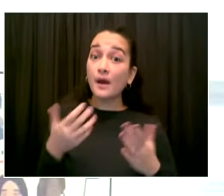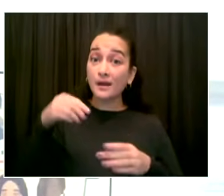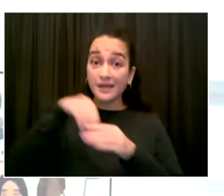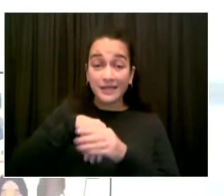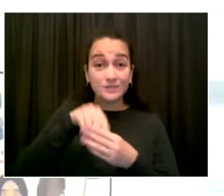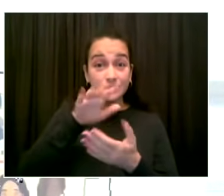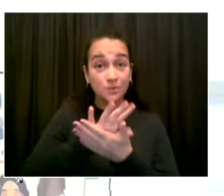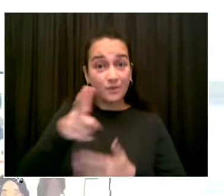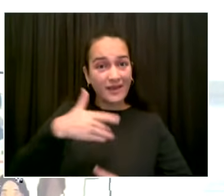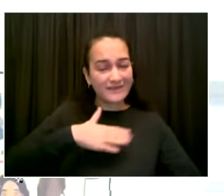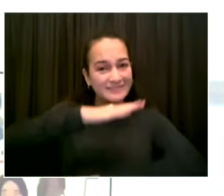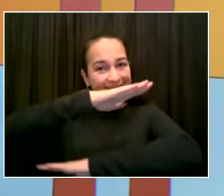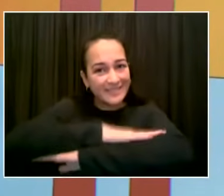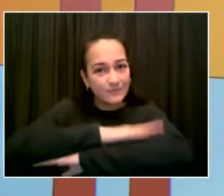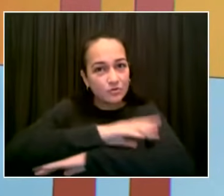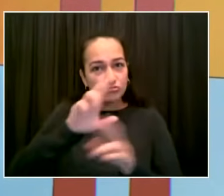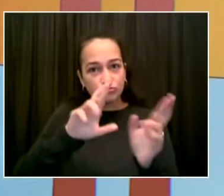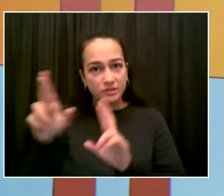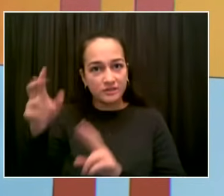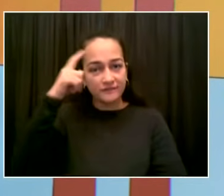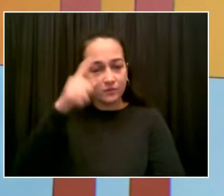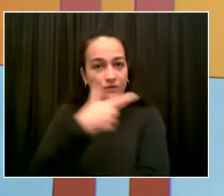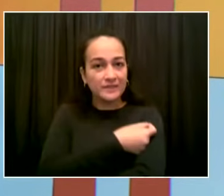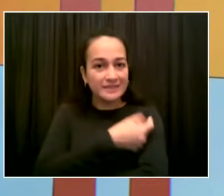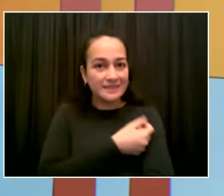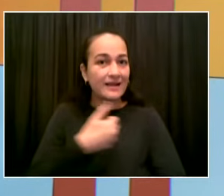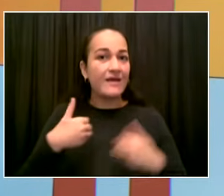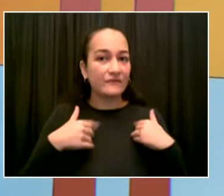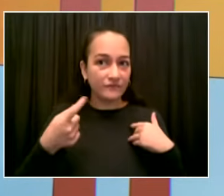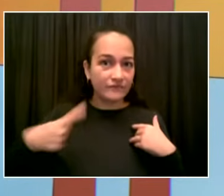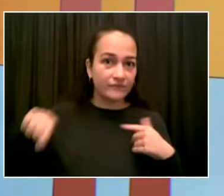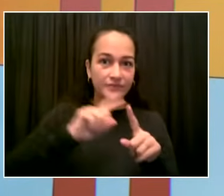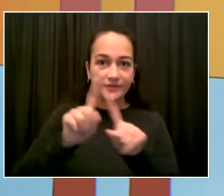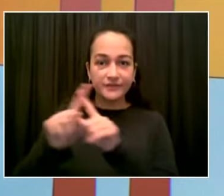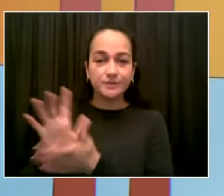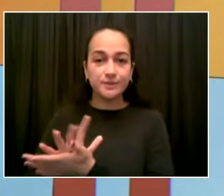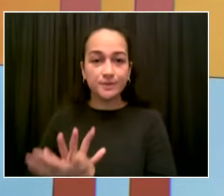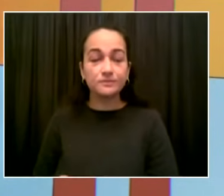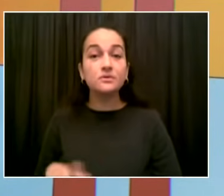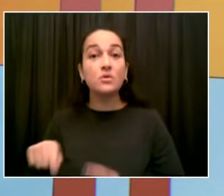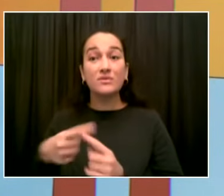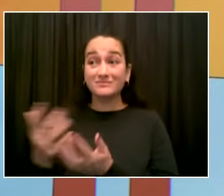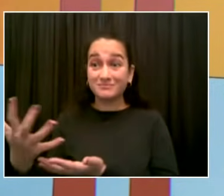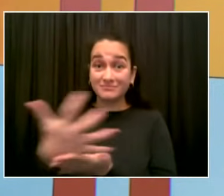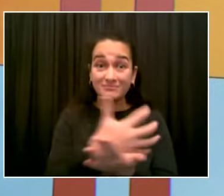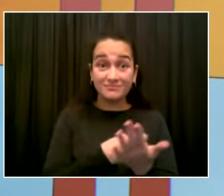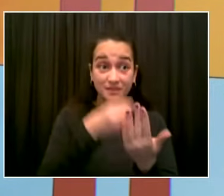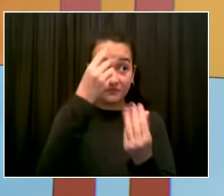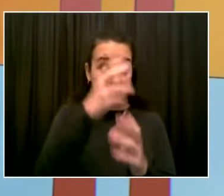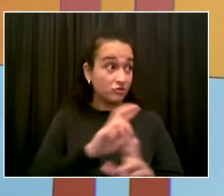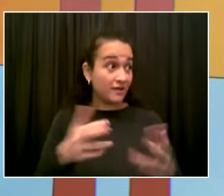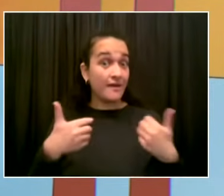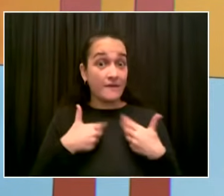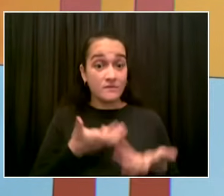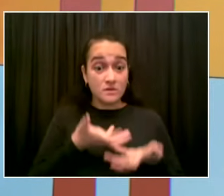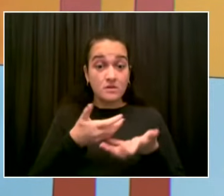SO HENRY, WE WILL BE HAPPY TO CROODINATE WITH THE CHANCELLOR AND OUR COLLEAGUES TO GET YOU THE PRECISE NUMBER. AND I'M HANDED